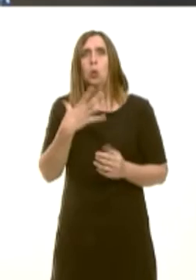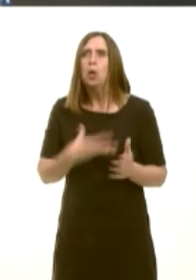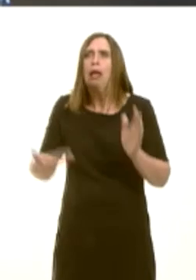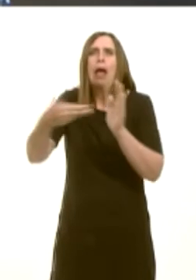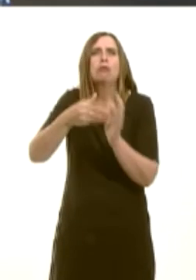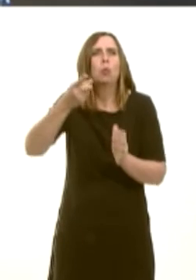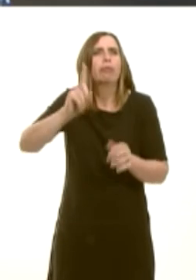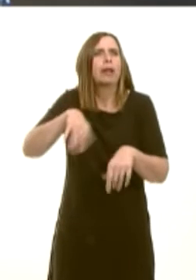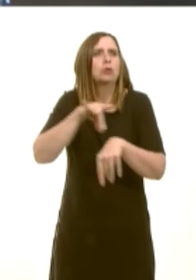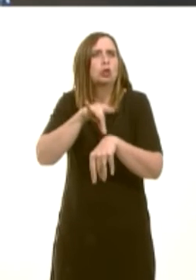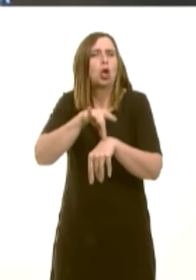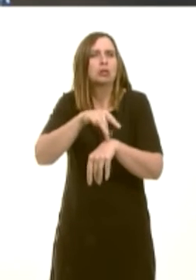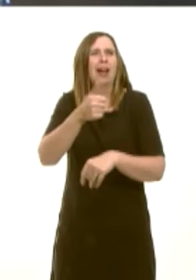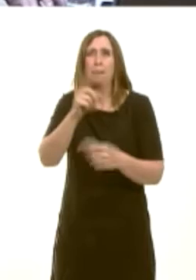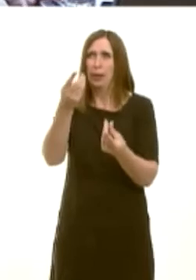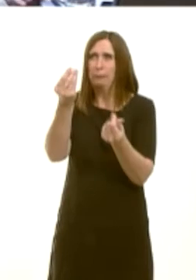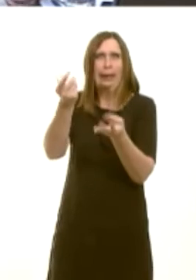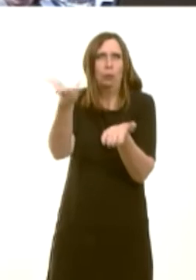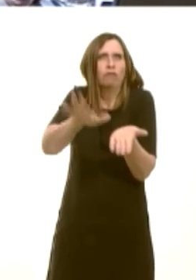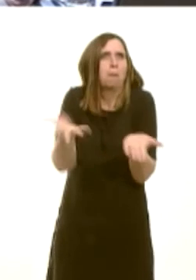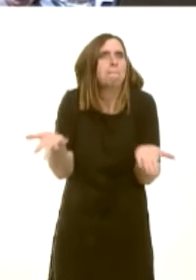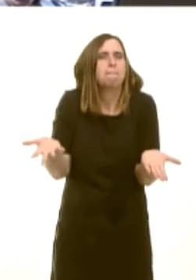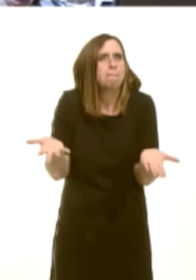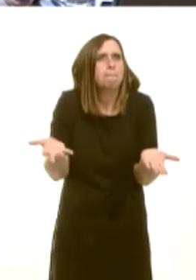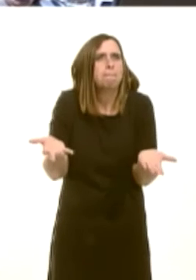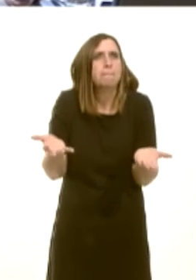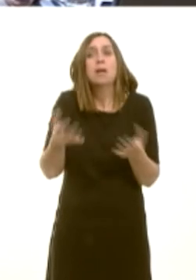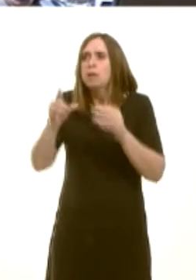she has said, from an ever-diminishing pot of money, but it does take 10 years to train